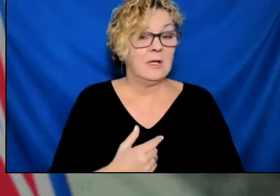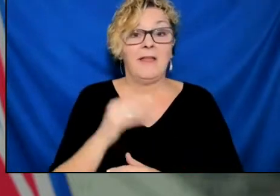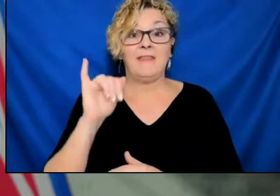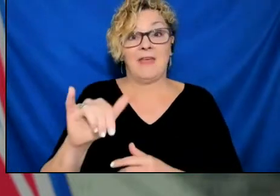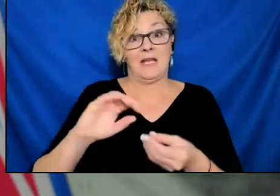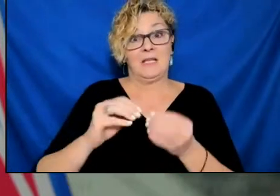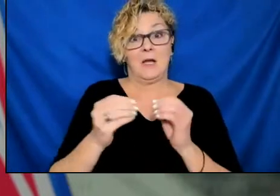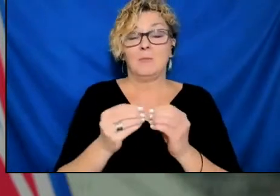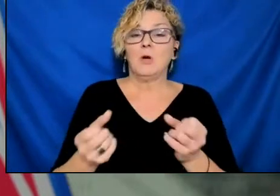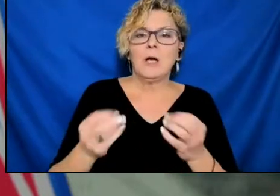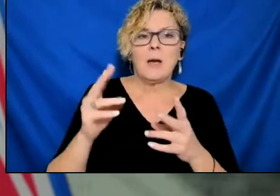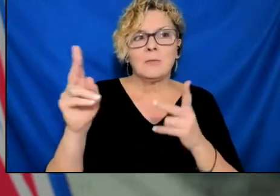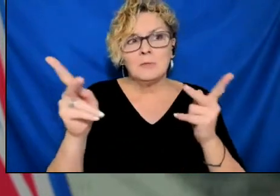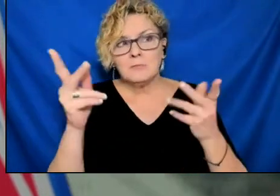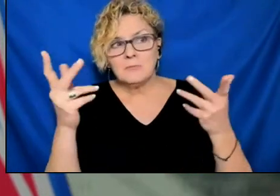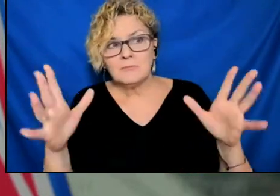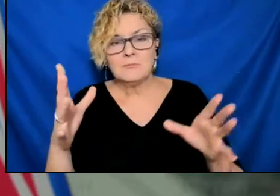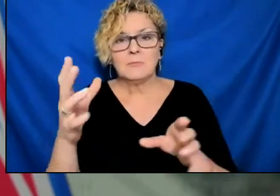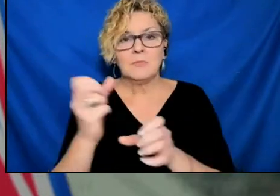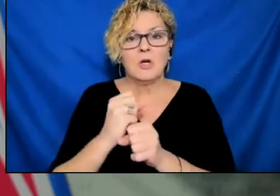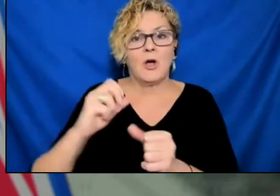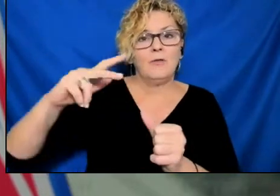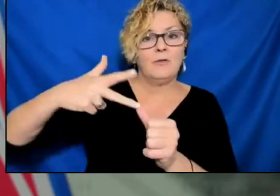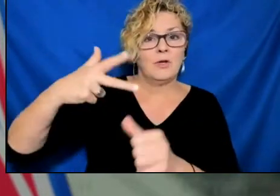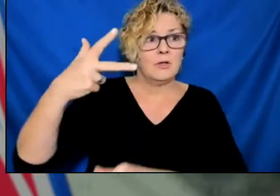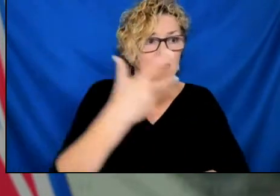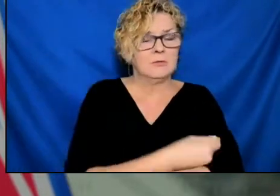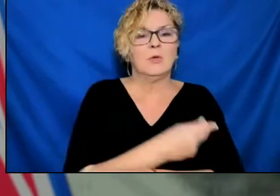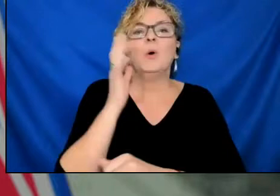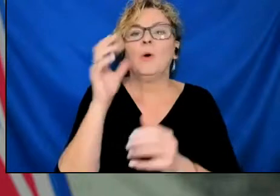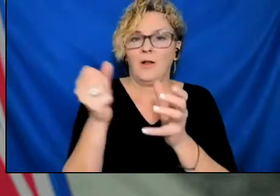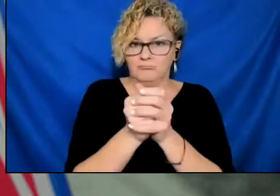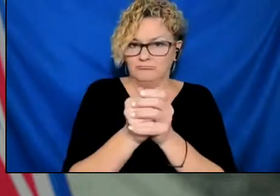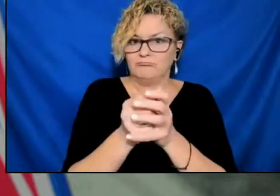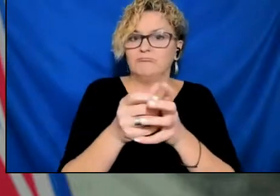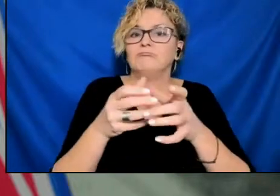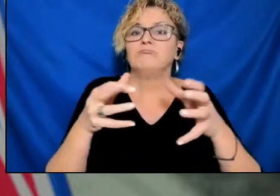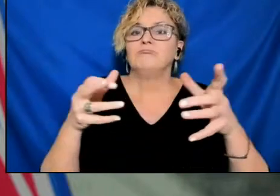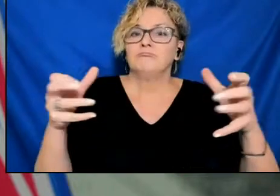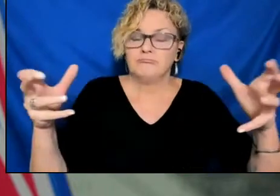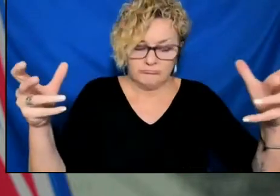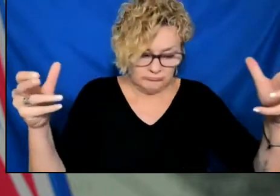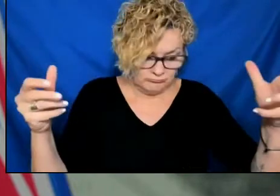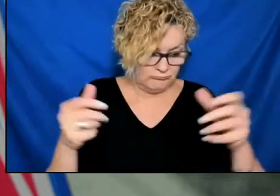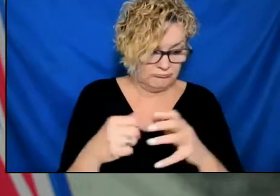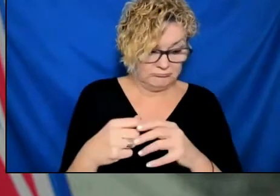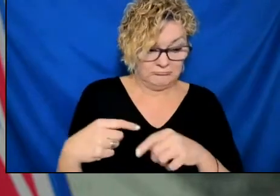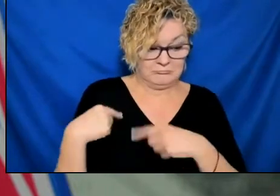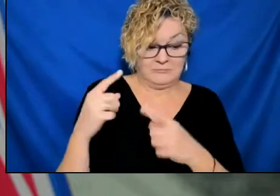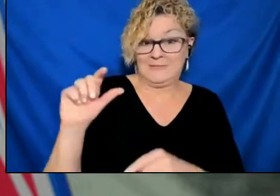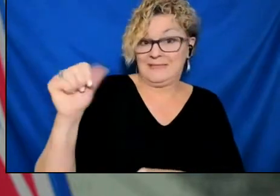Columbians with boosters will continue to grow as we expand and accelerate the booster program.